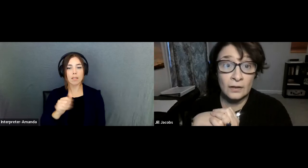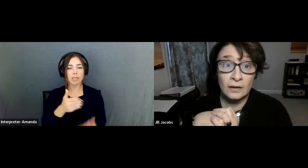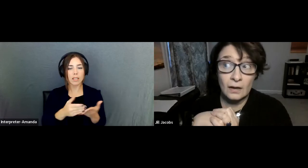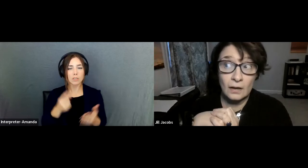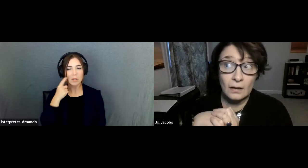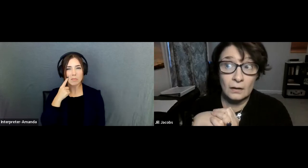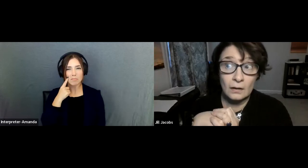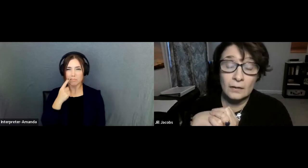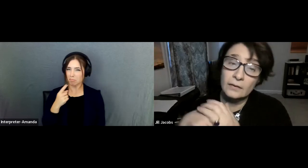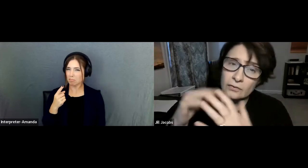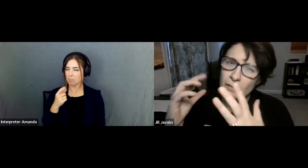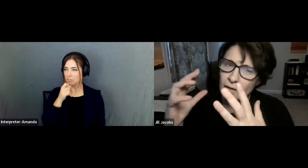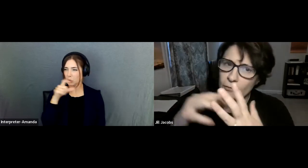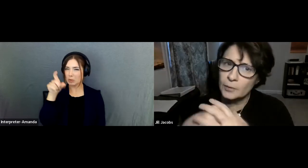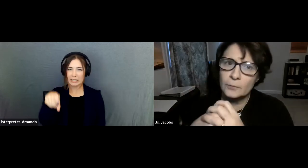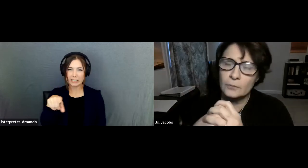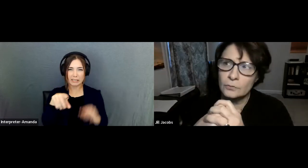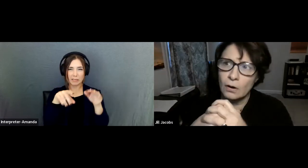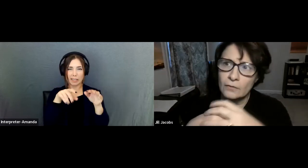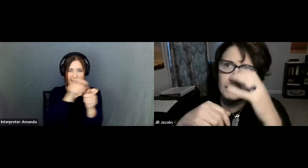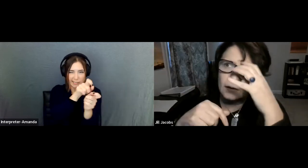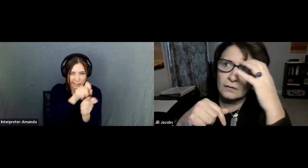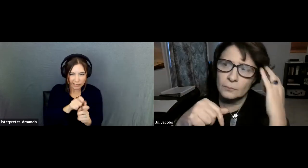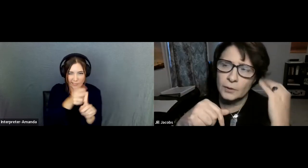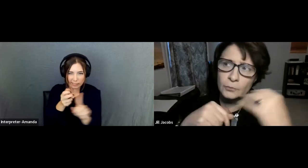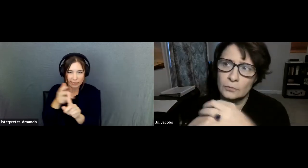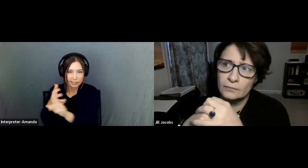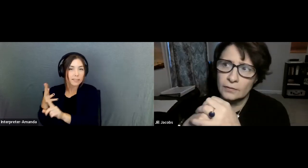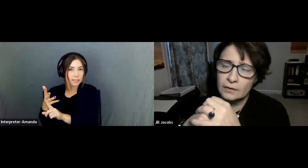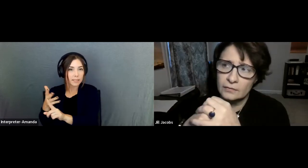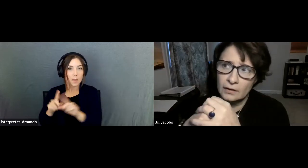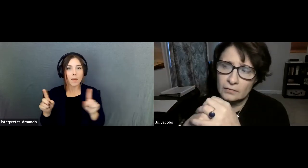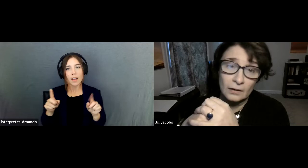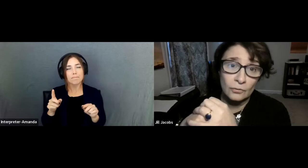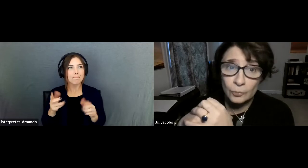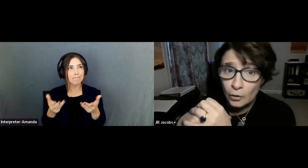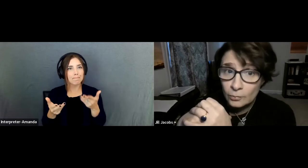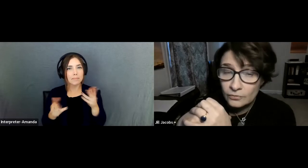Things like for people who often live and people who live in setting like group homes